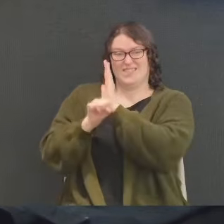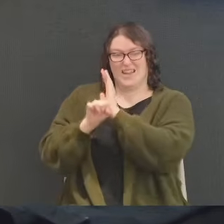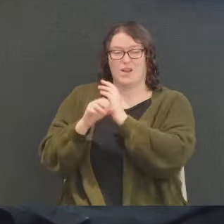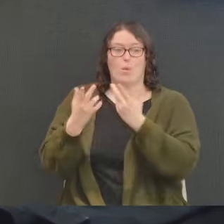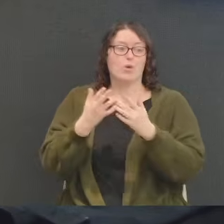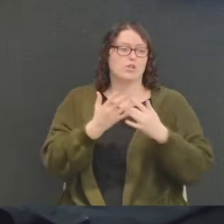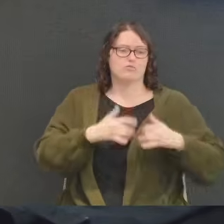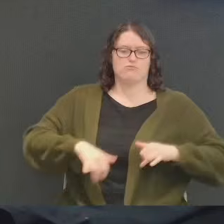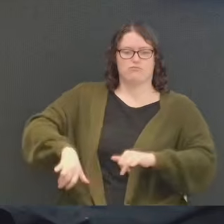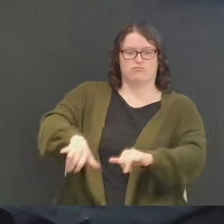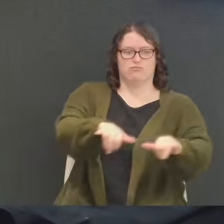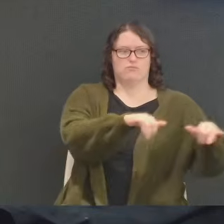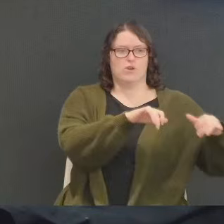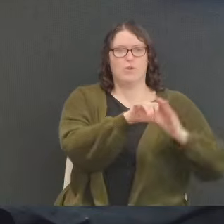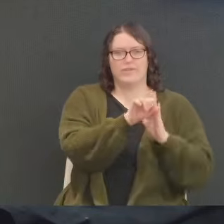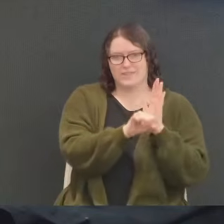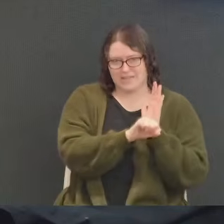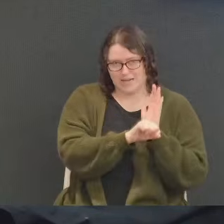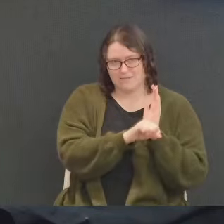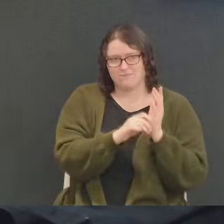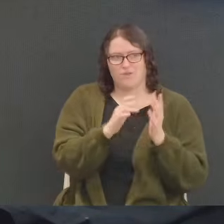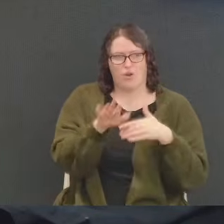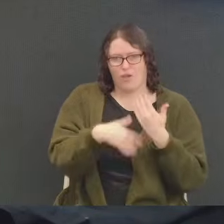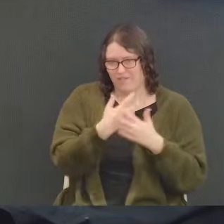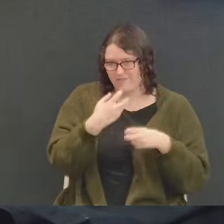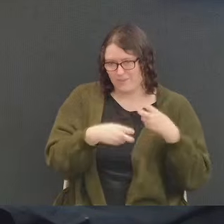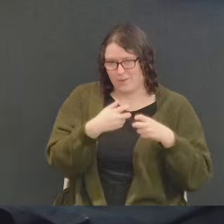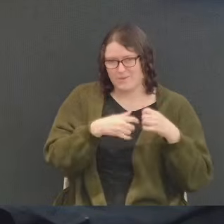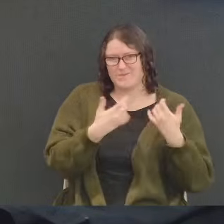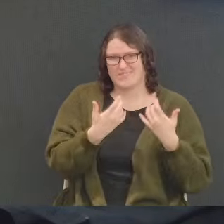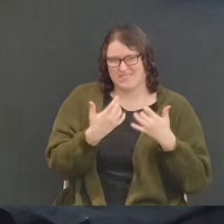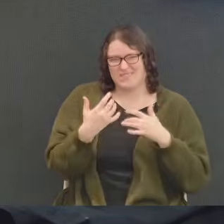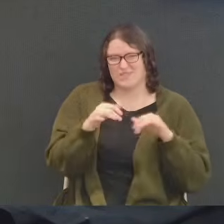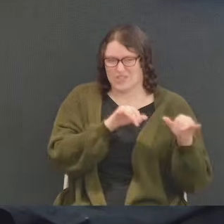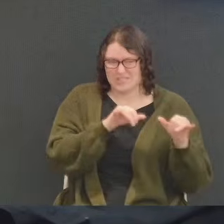to make sure again that they are up to speed as they take office. And so we're making sure that